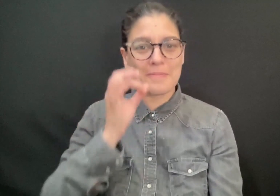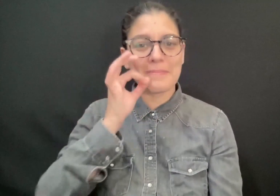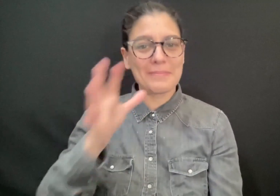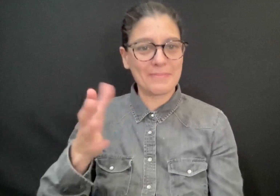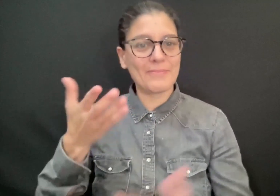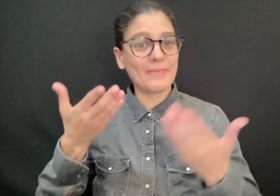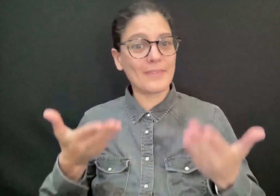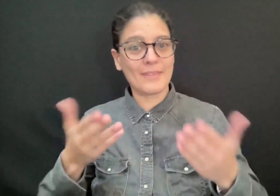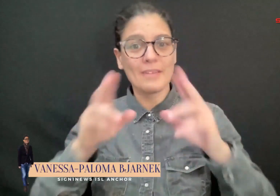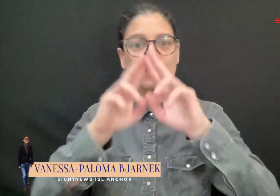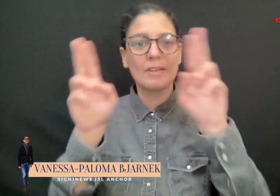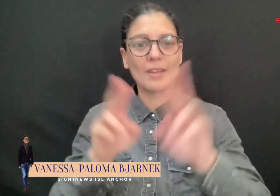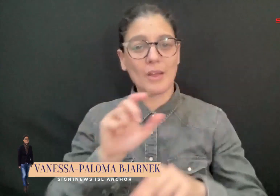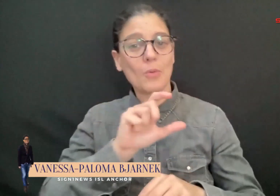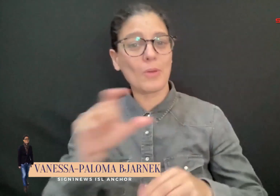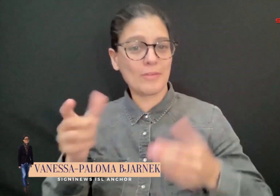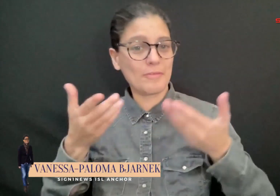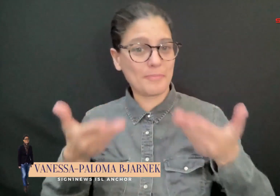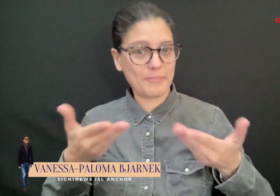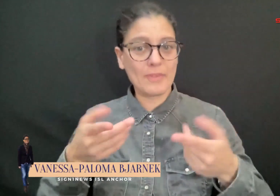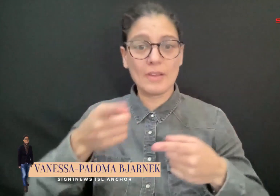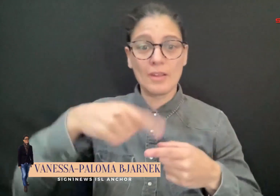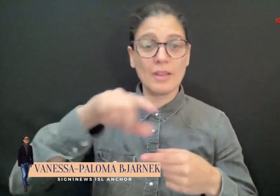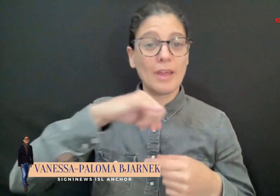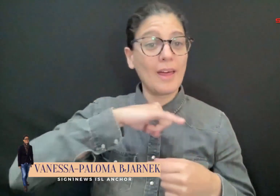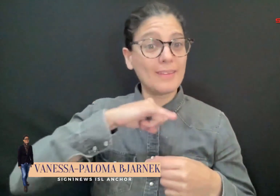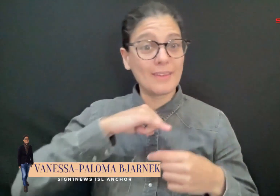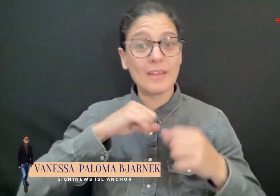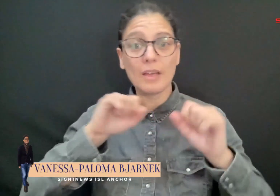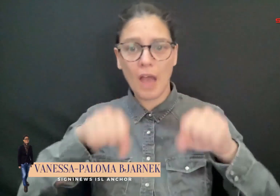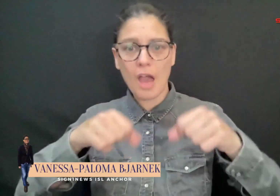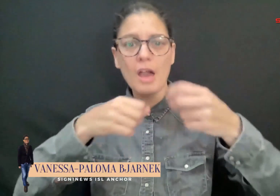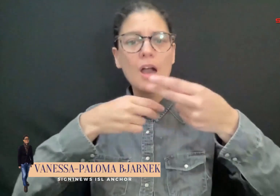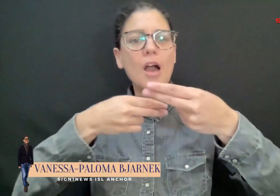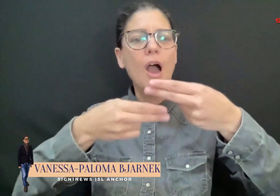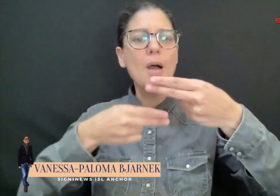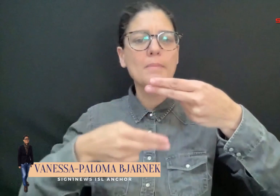top trending international news stories in ISL making headlines today if you post an